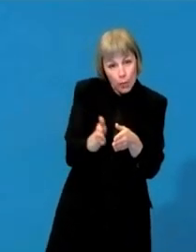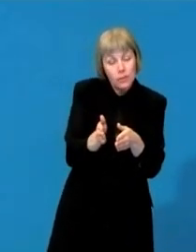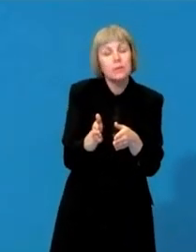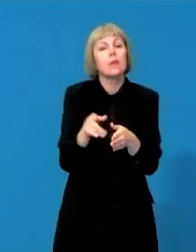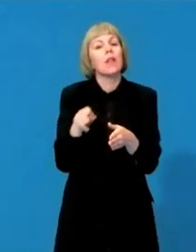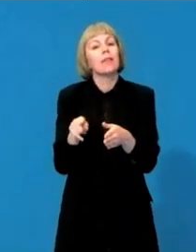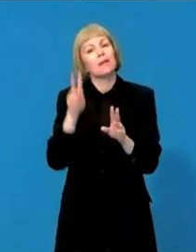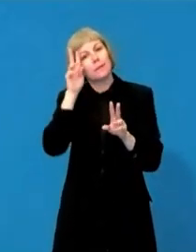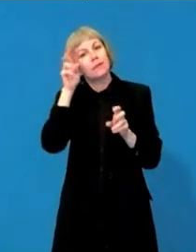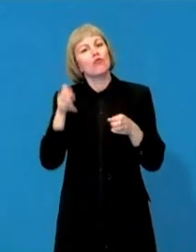which is Gooniyandi and Bunuba.